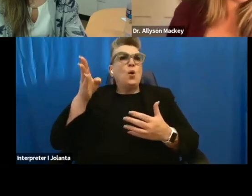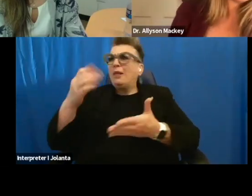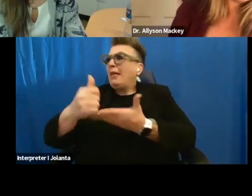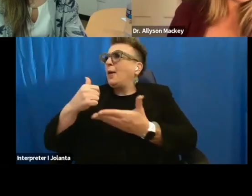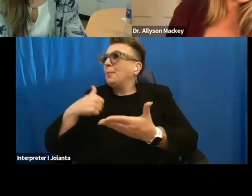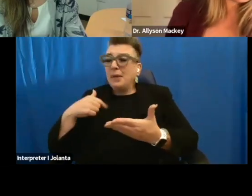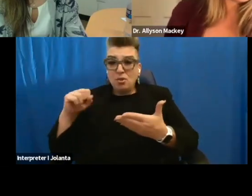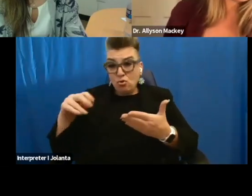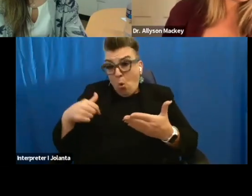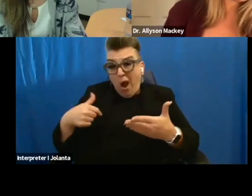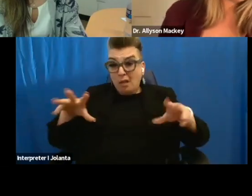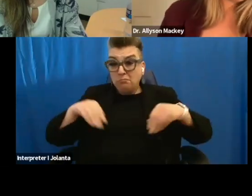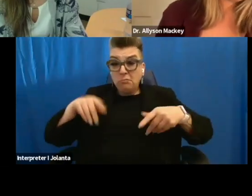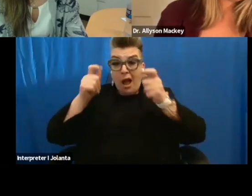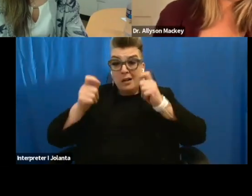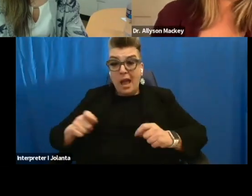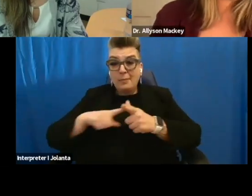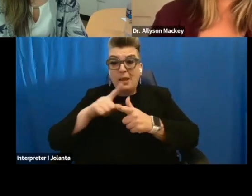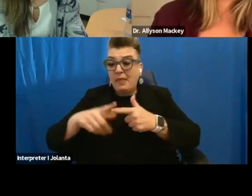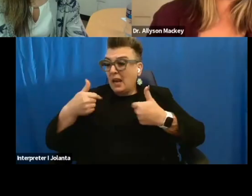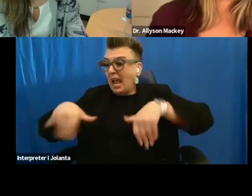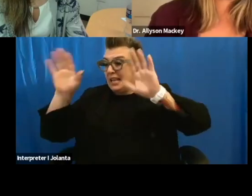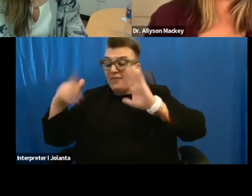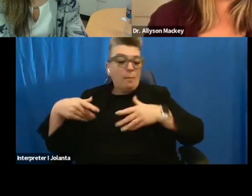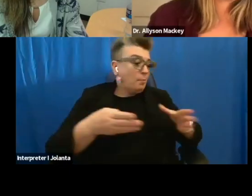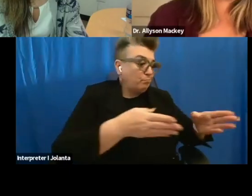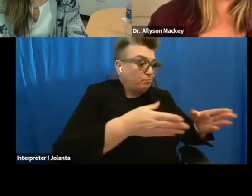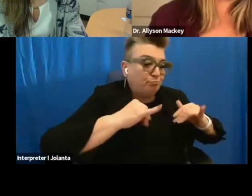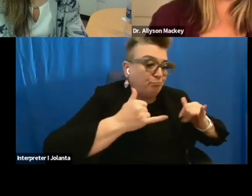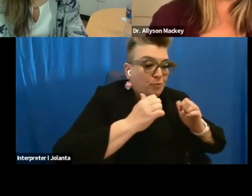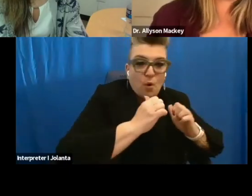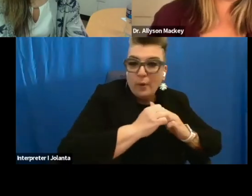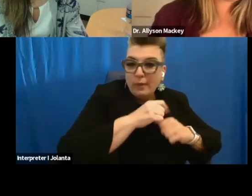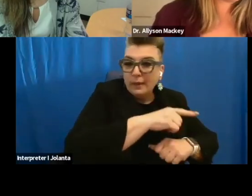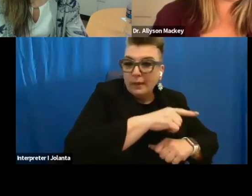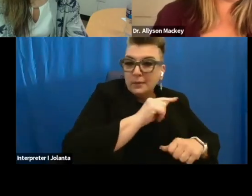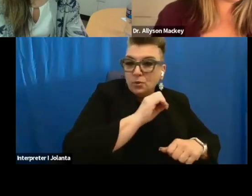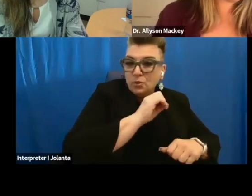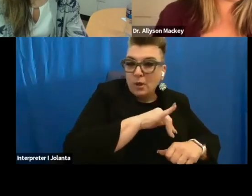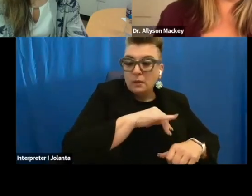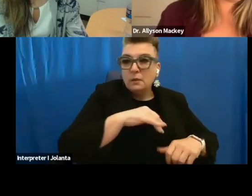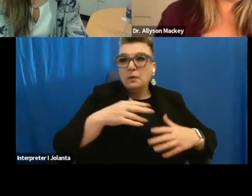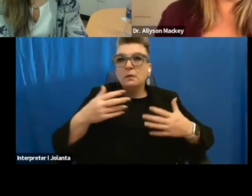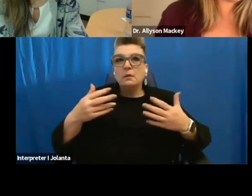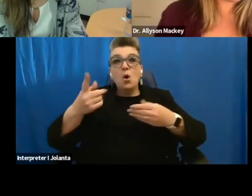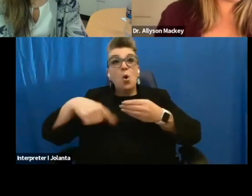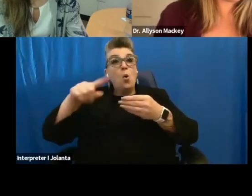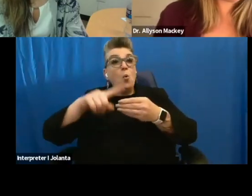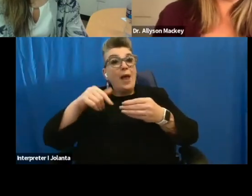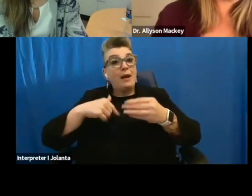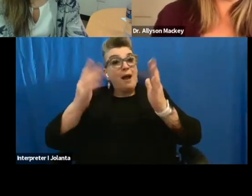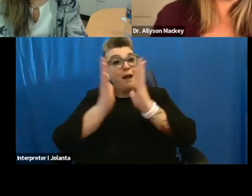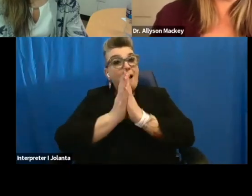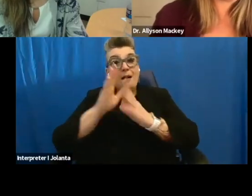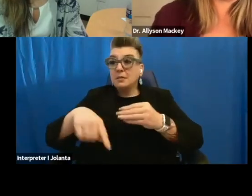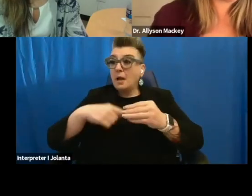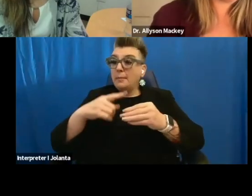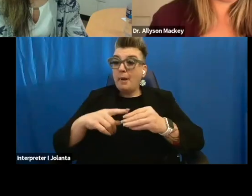up um so when I say what does it take to boost motivational behavior I'm not really interested